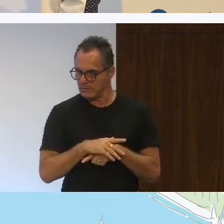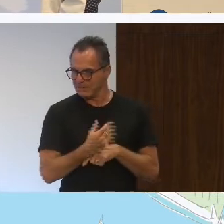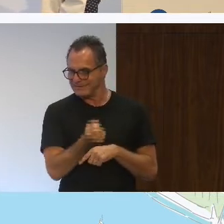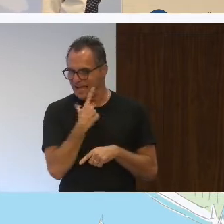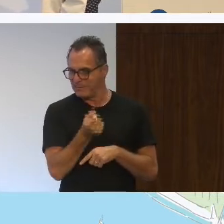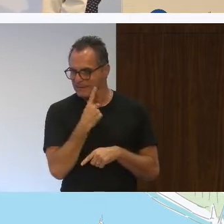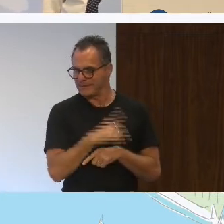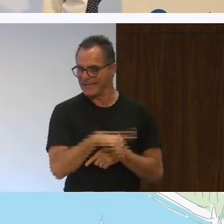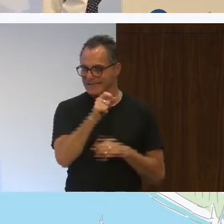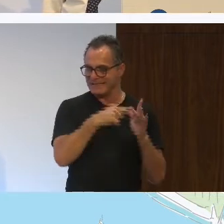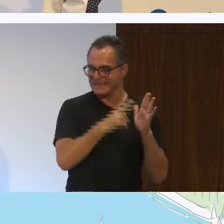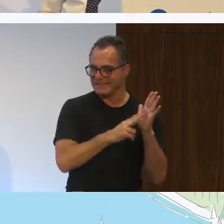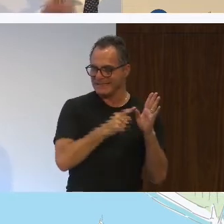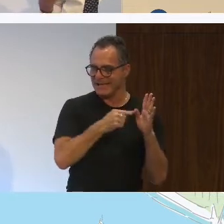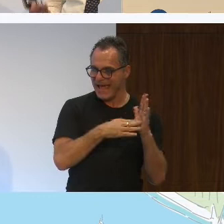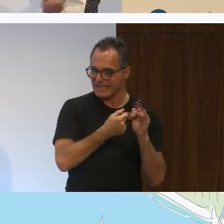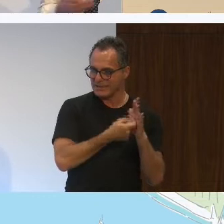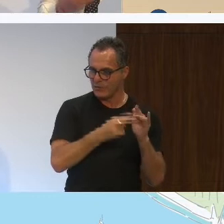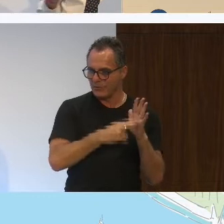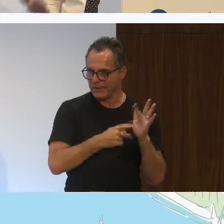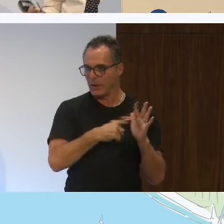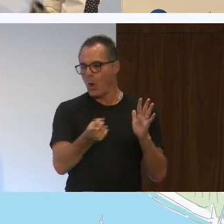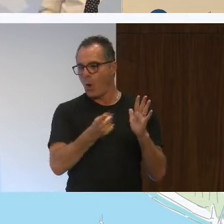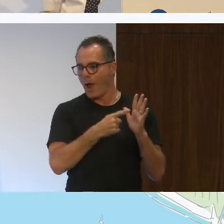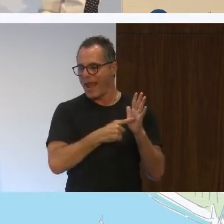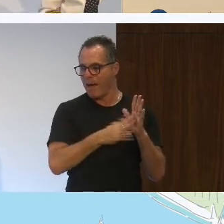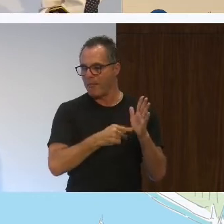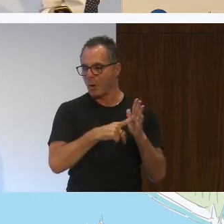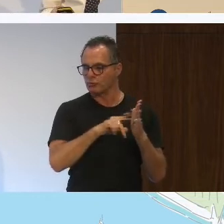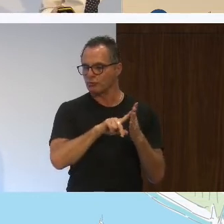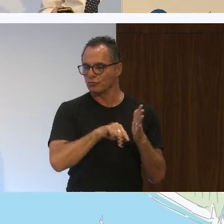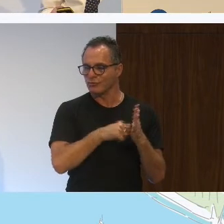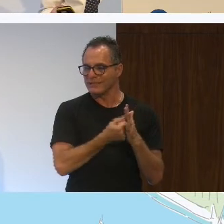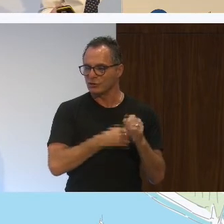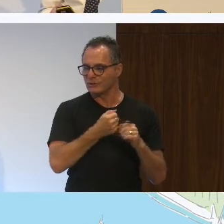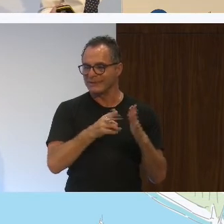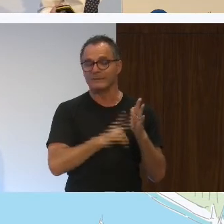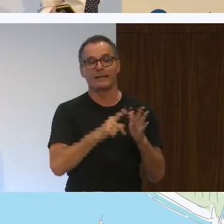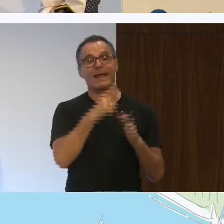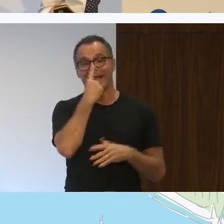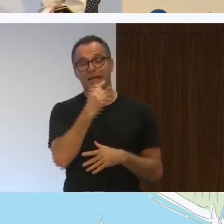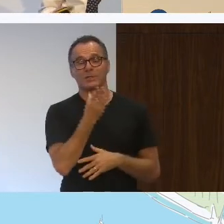which is an anti-epileptic drug, can be useful in some people. Menstrual migraine.